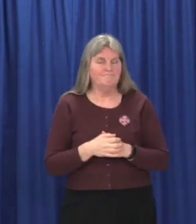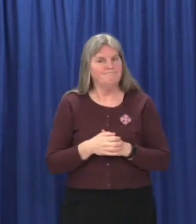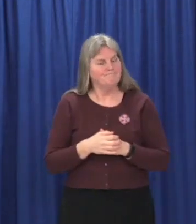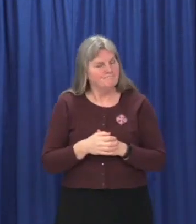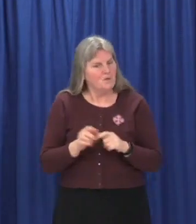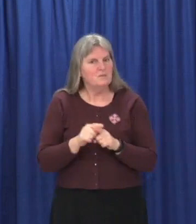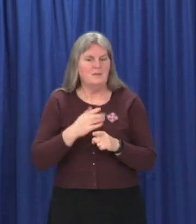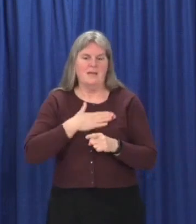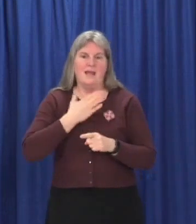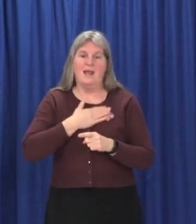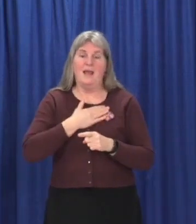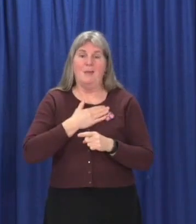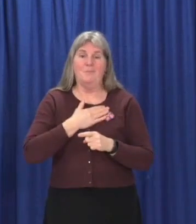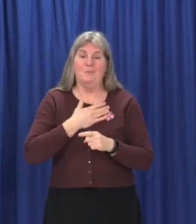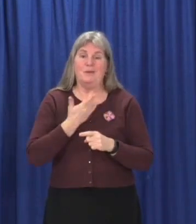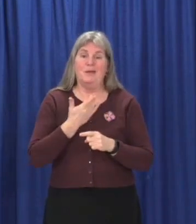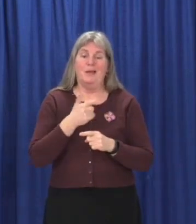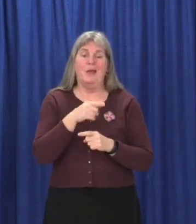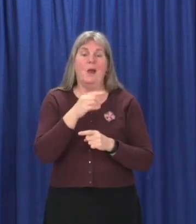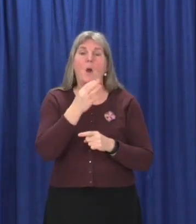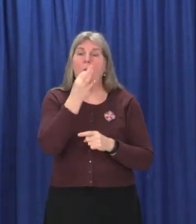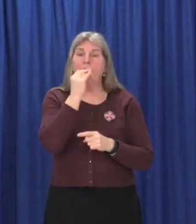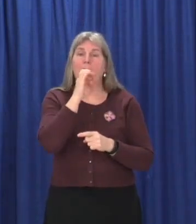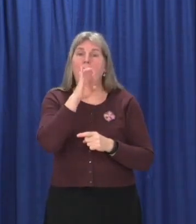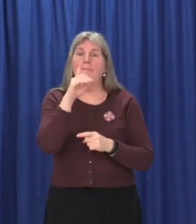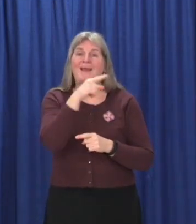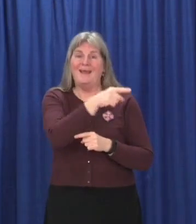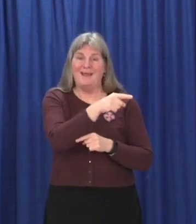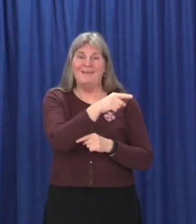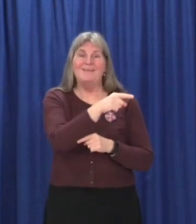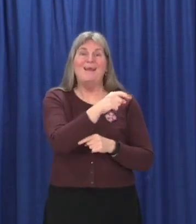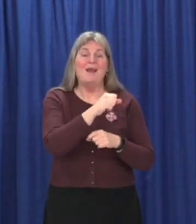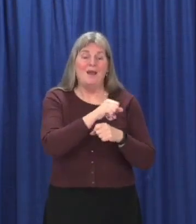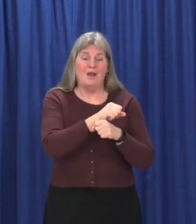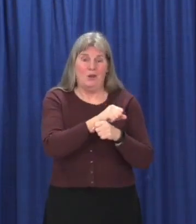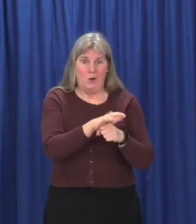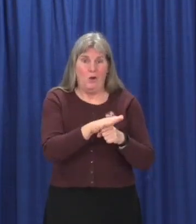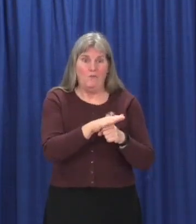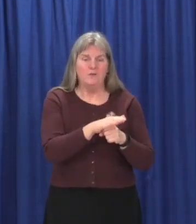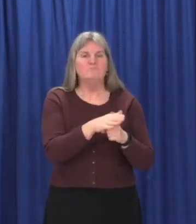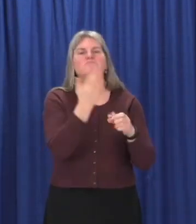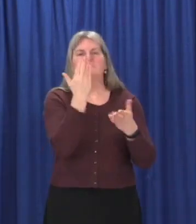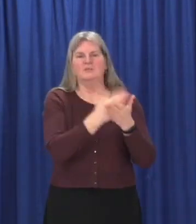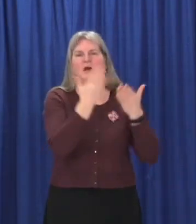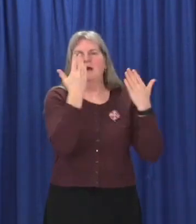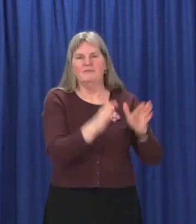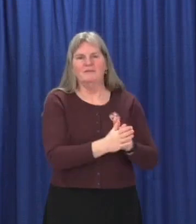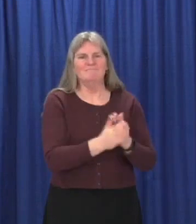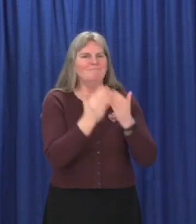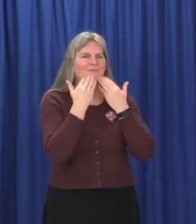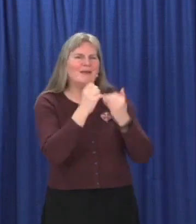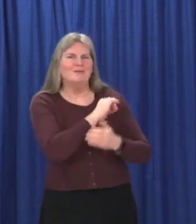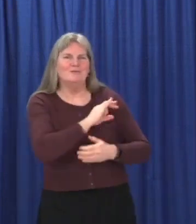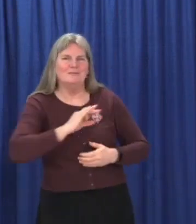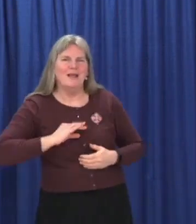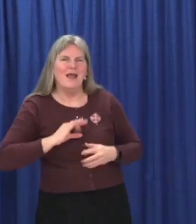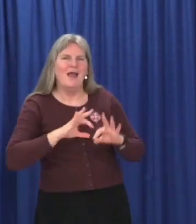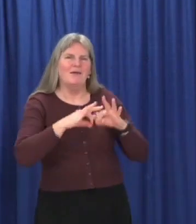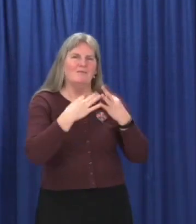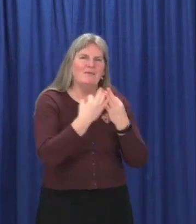to declare the outbreak at Whistle Bend Place over, thank you to the staff, the patients, families and visitors, the volunteers,